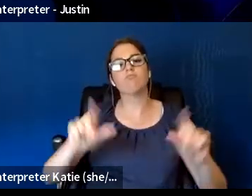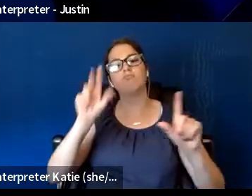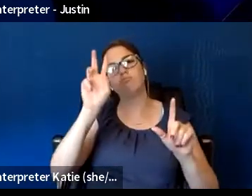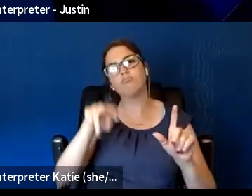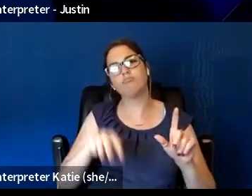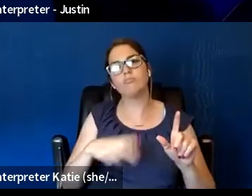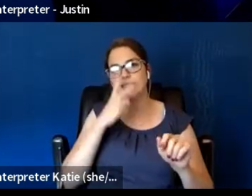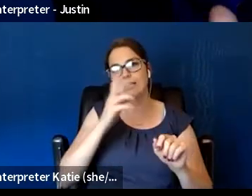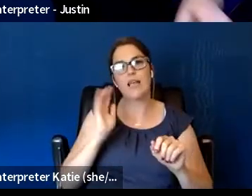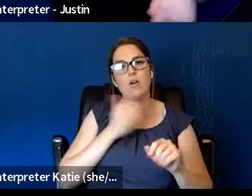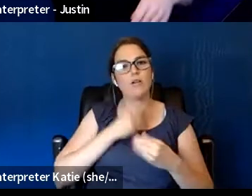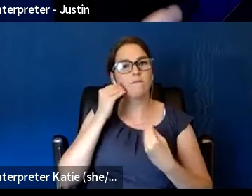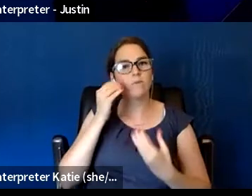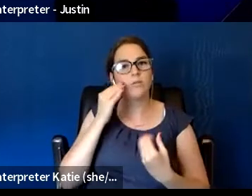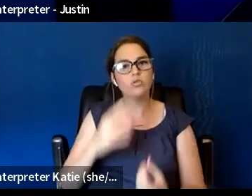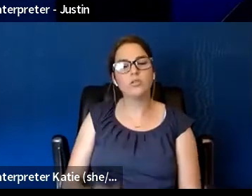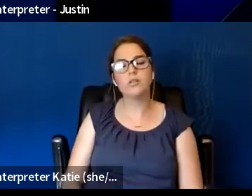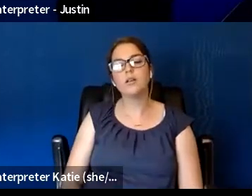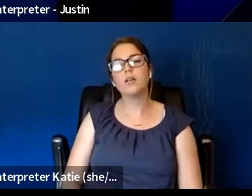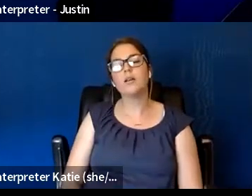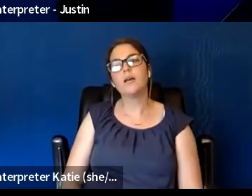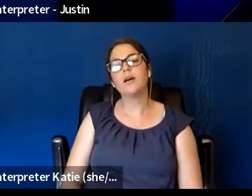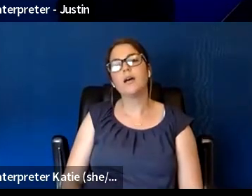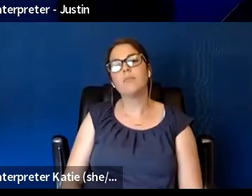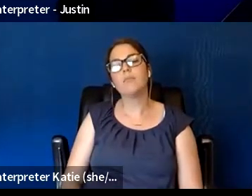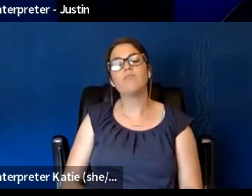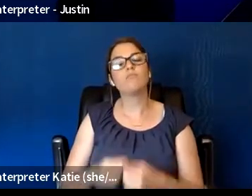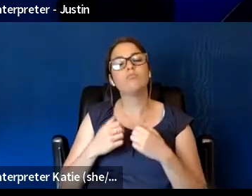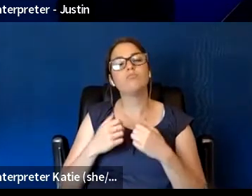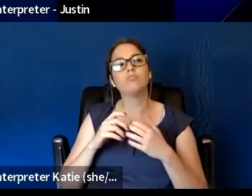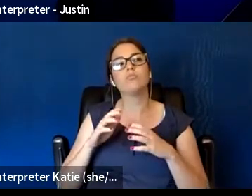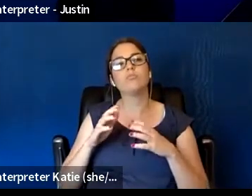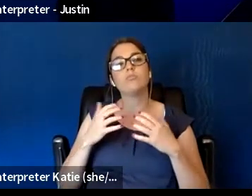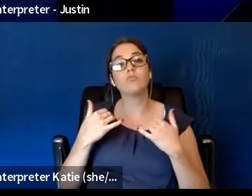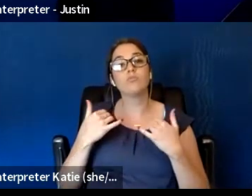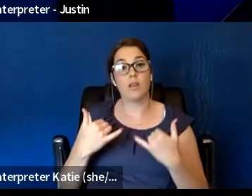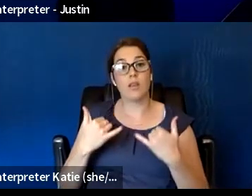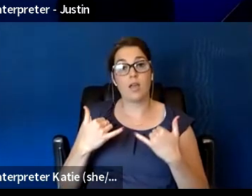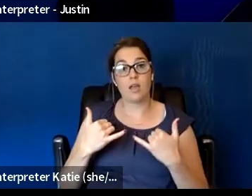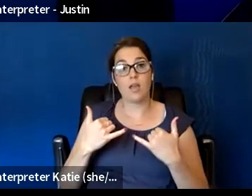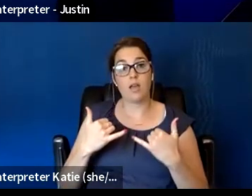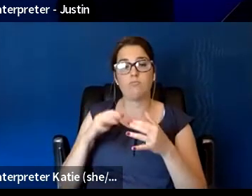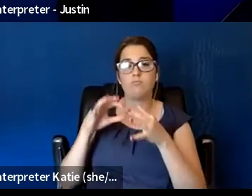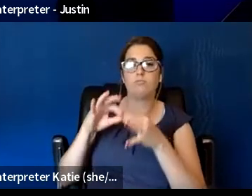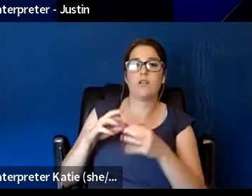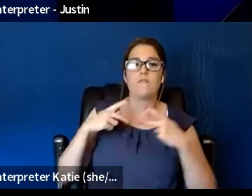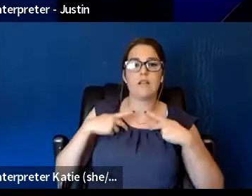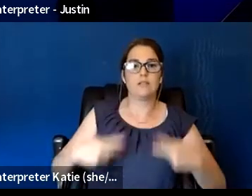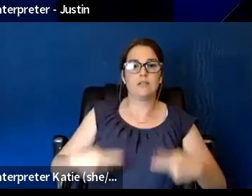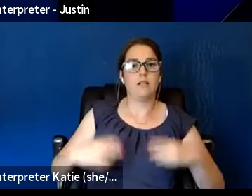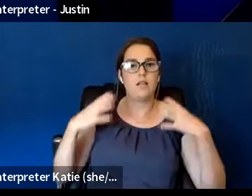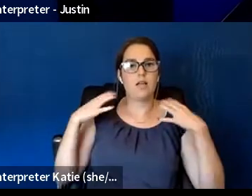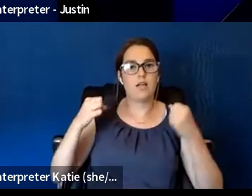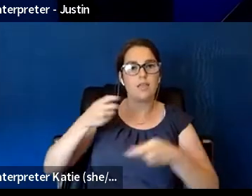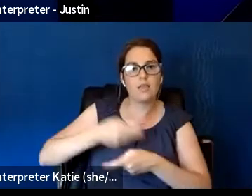that gives, right now, we have it for physical health care, but have written,